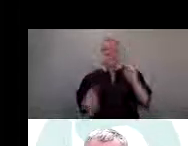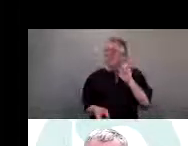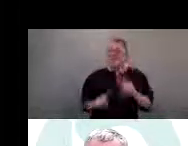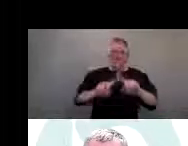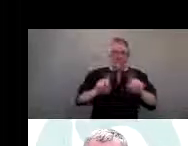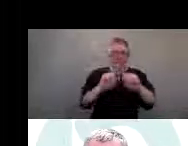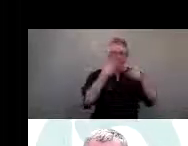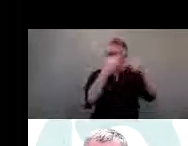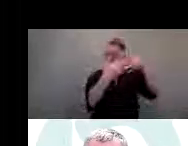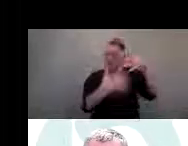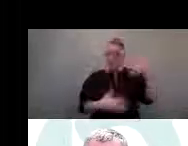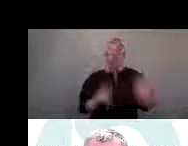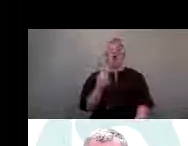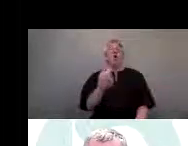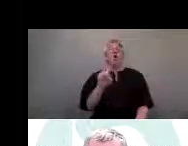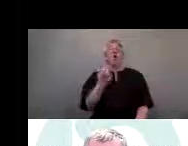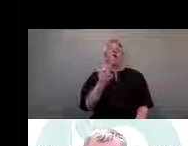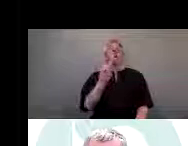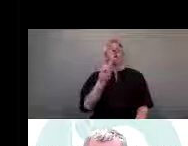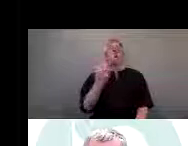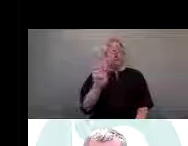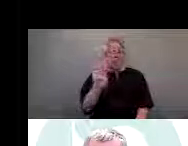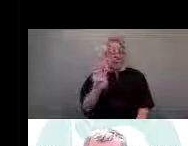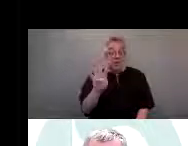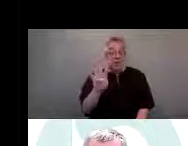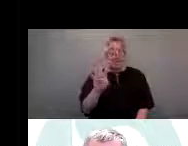different types of hearing aids, there are more than 23 years,